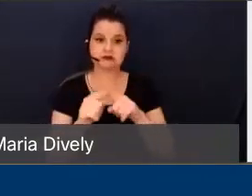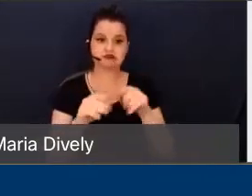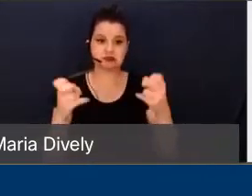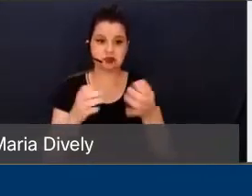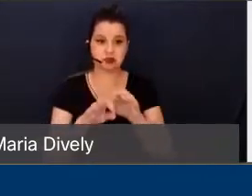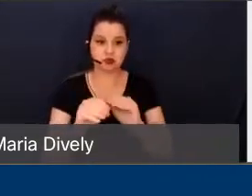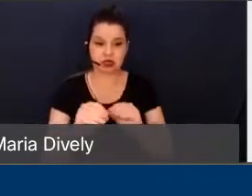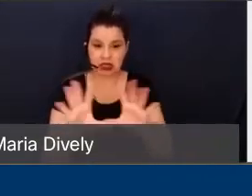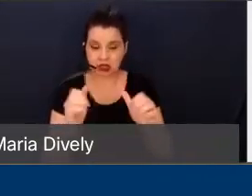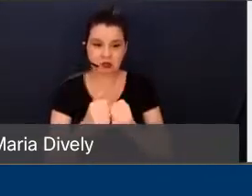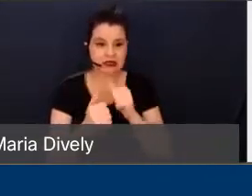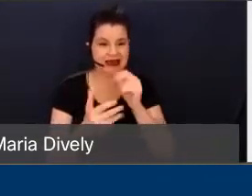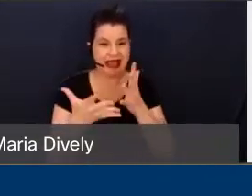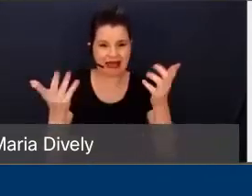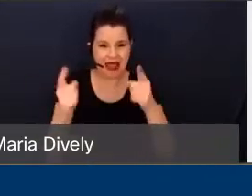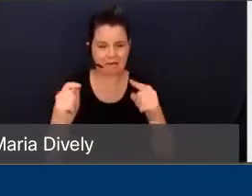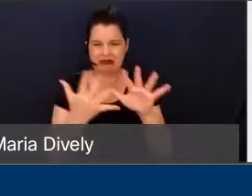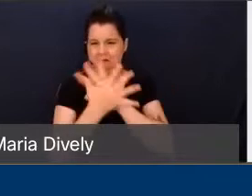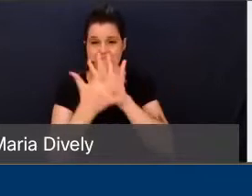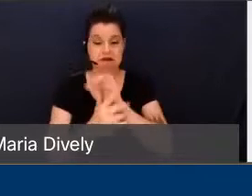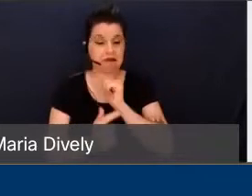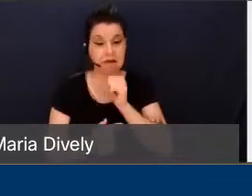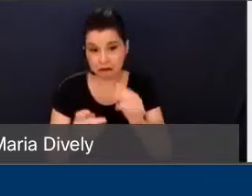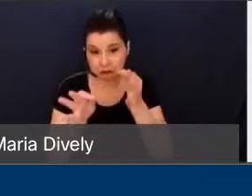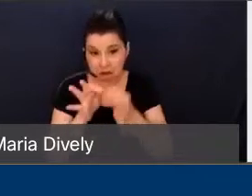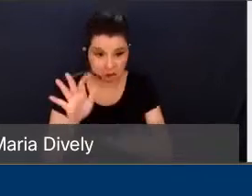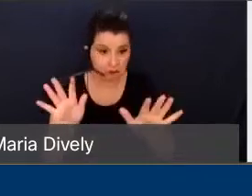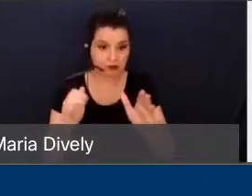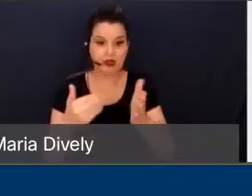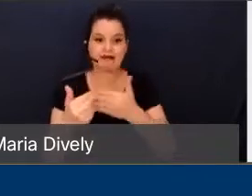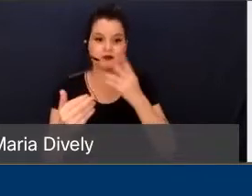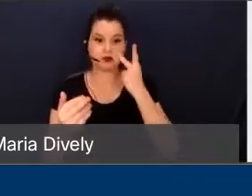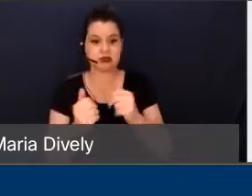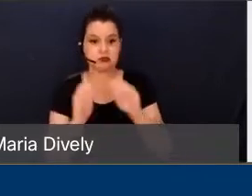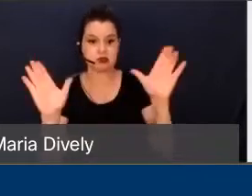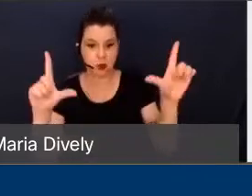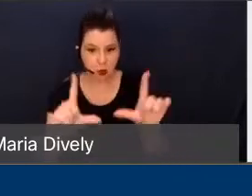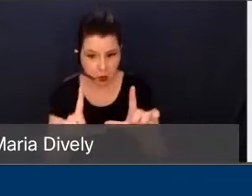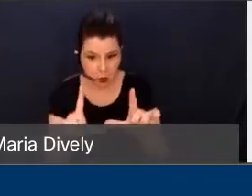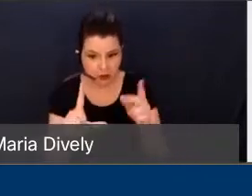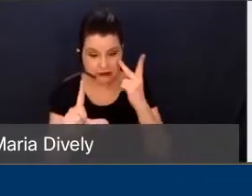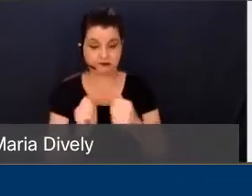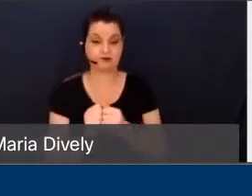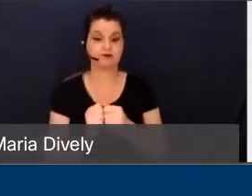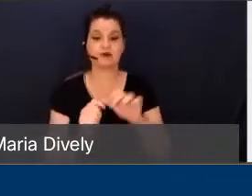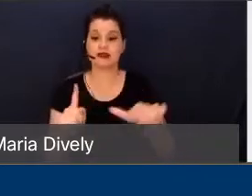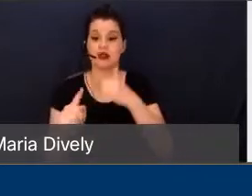There's not a lot going on on that slide and so, um, it's easy to see on a small screen. And then the other example there,